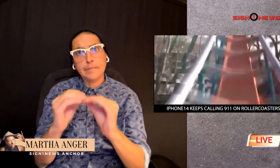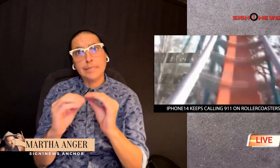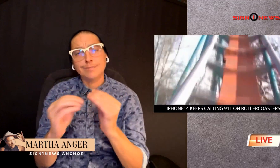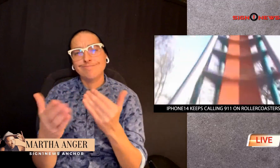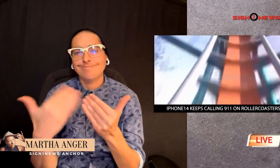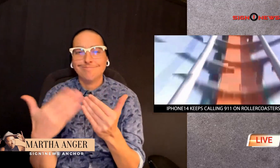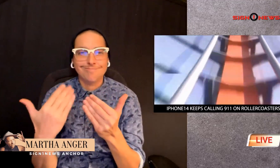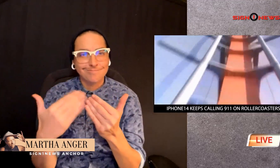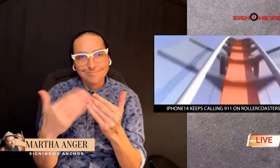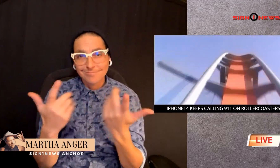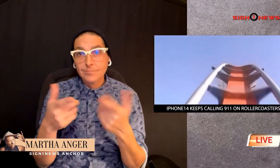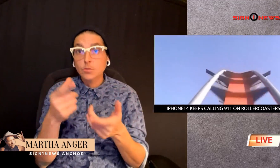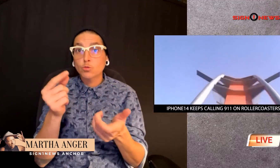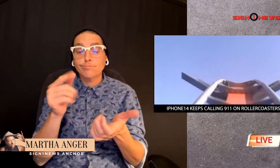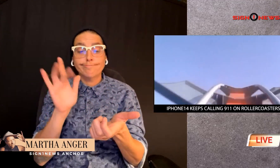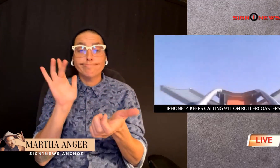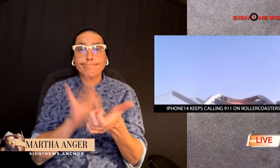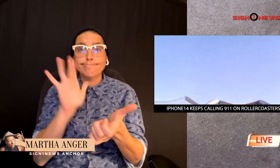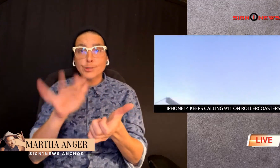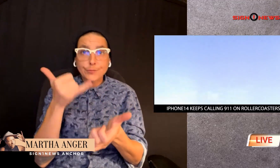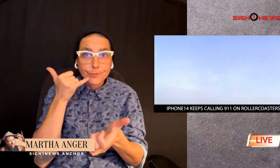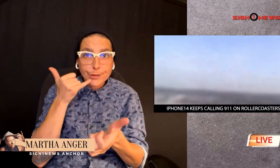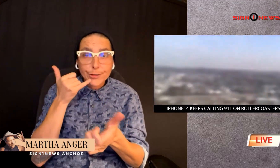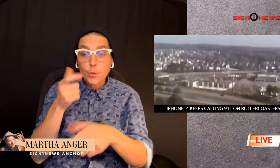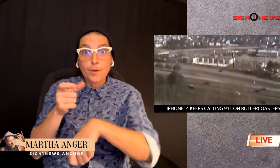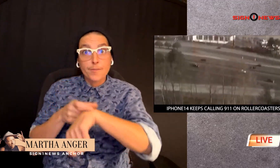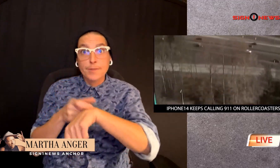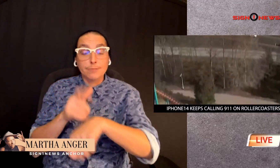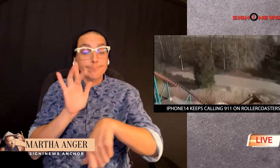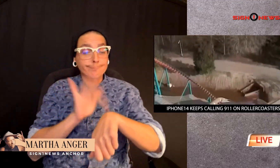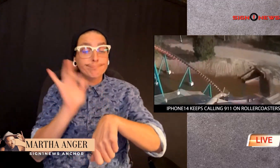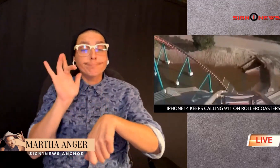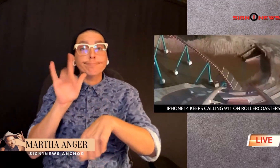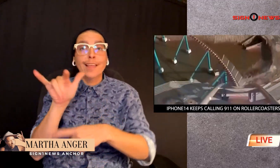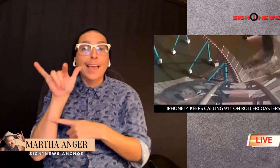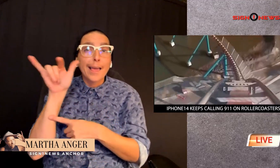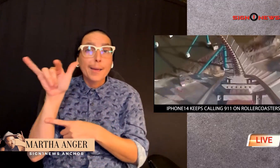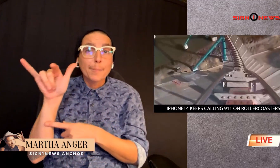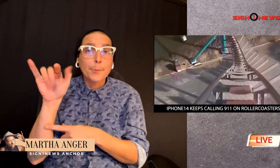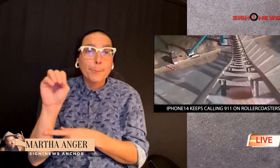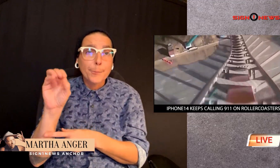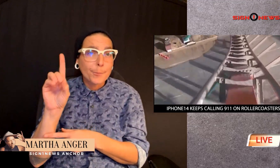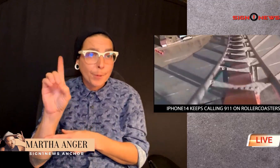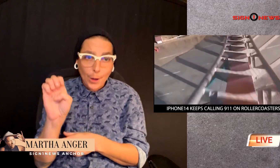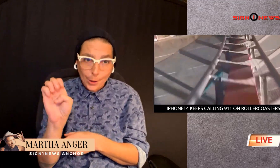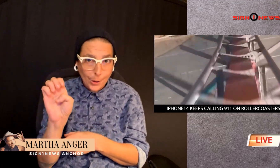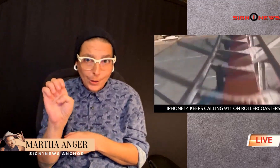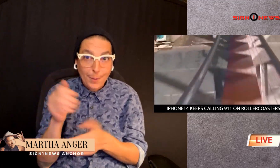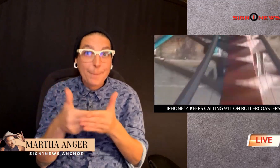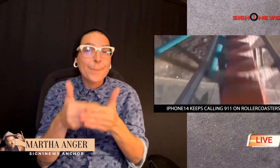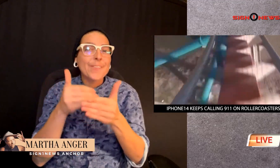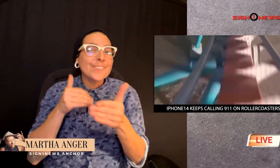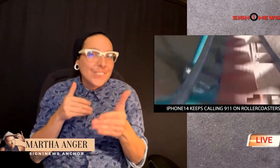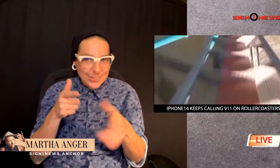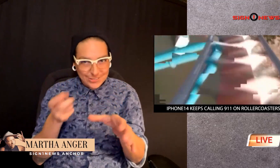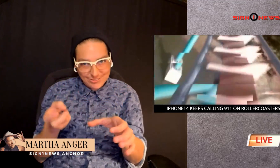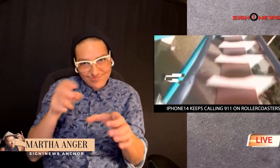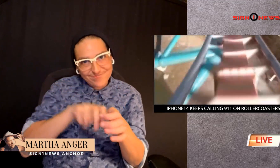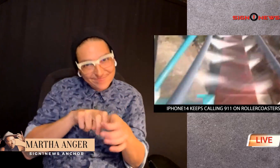The fix is simple. Putting the iPhone 14 and Apple watch on 8 Apple watch 8 on airplane mode